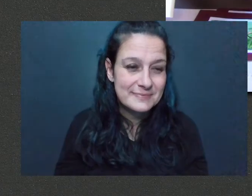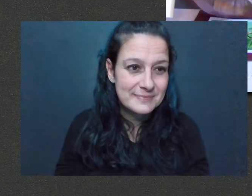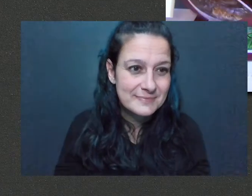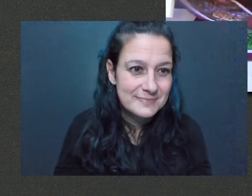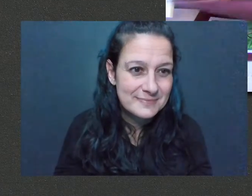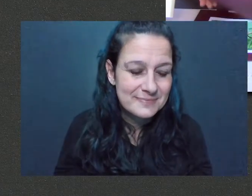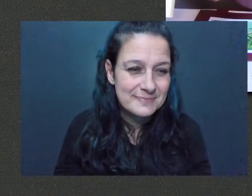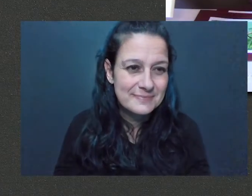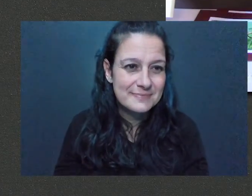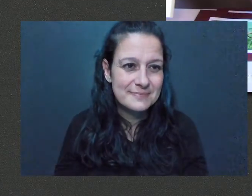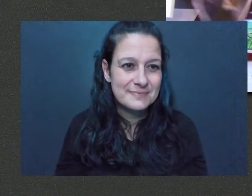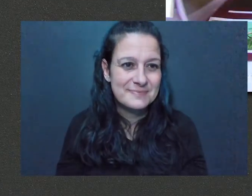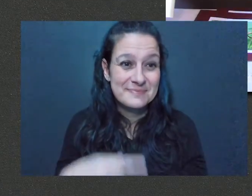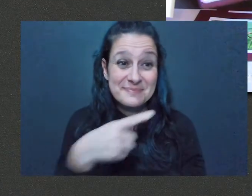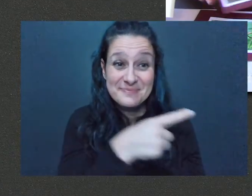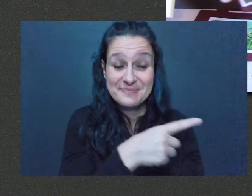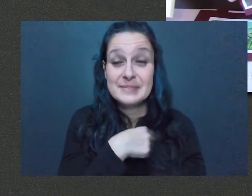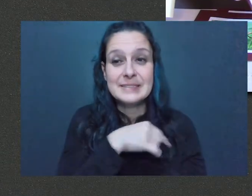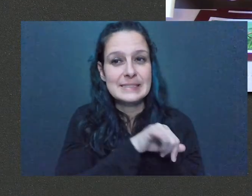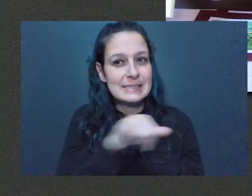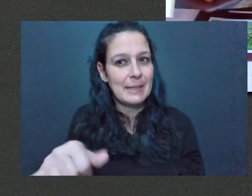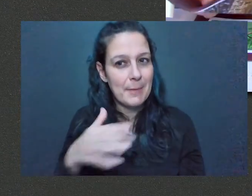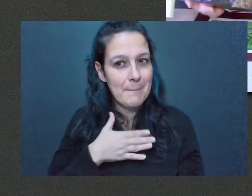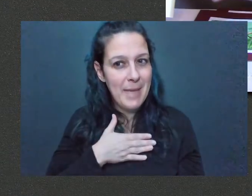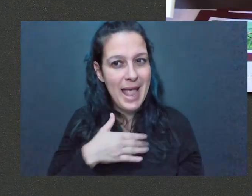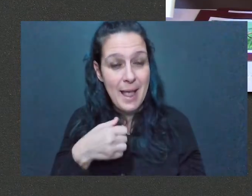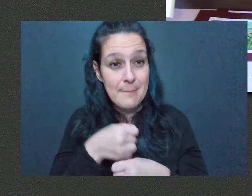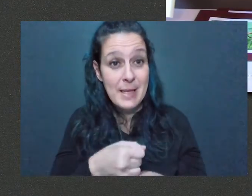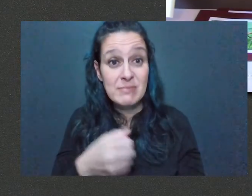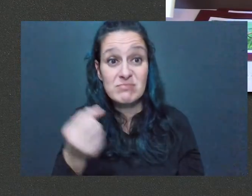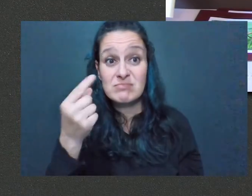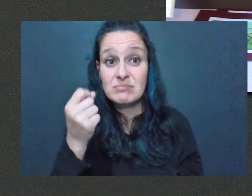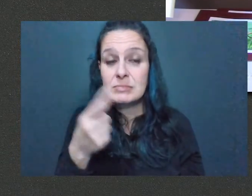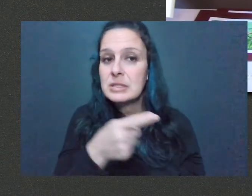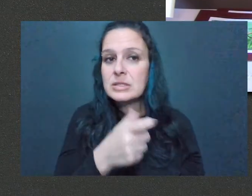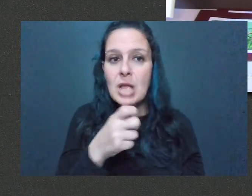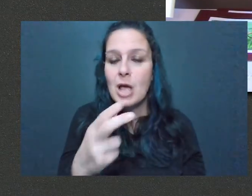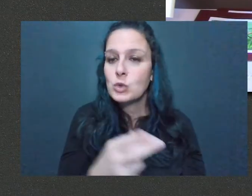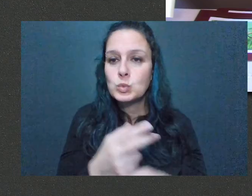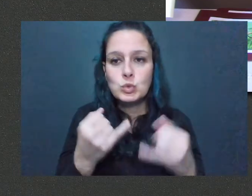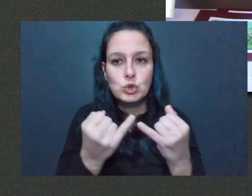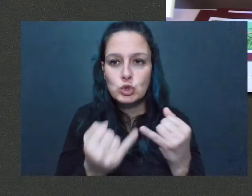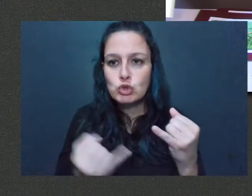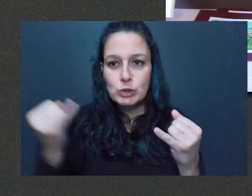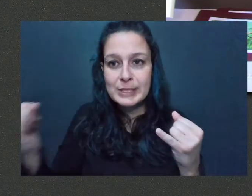Now, this one is just like the one I made, but you know what? They didn't use a string,